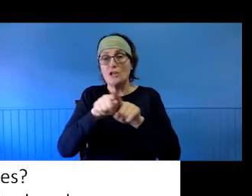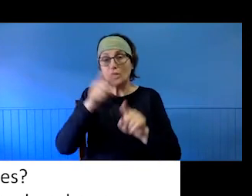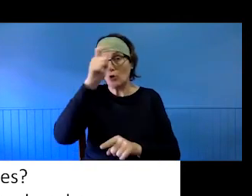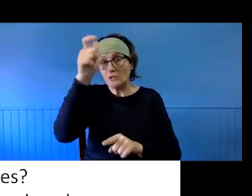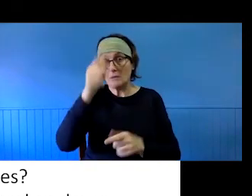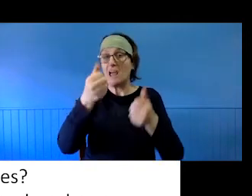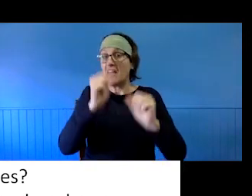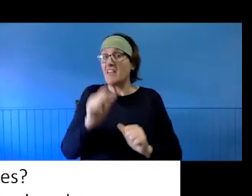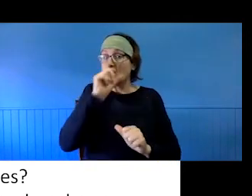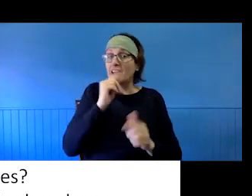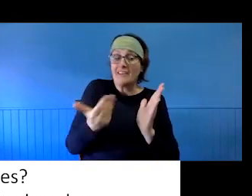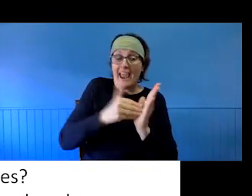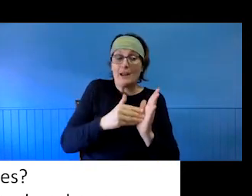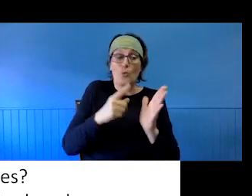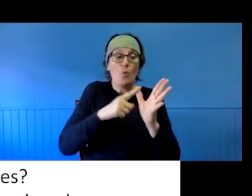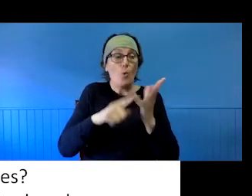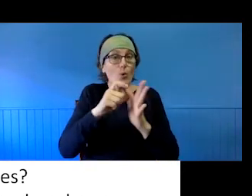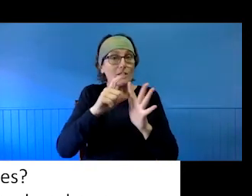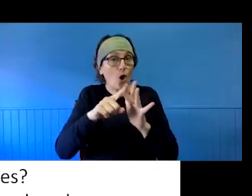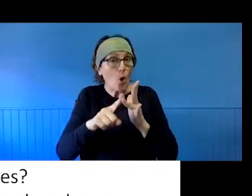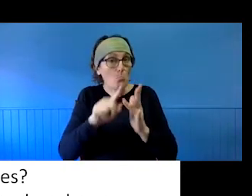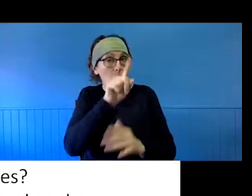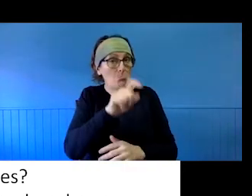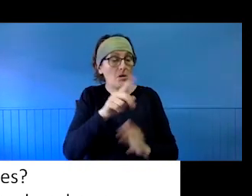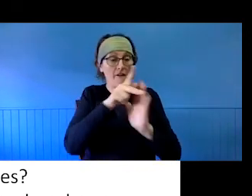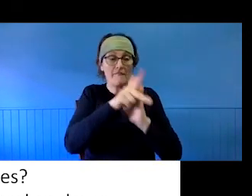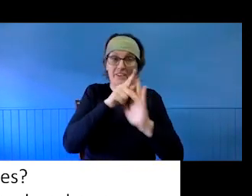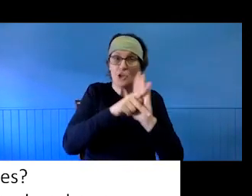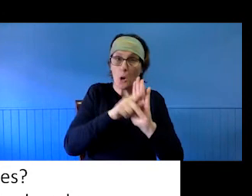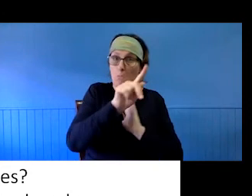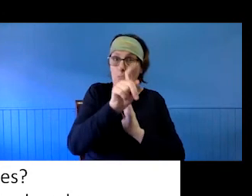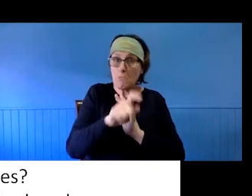and what graphics need to happen. Then I can see that, actually, my